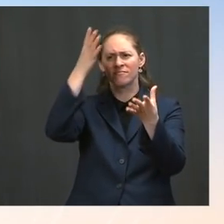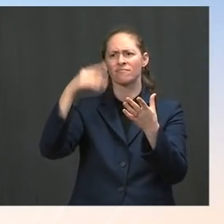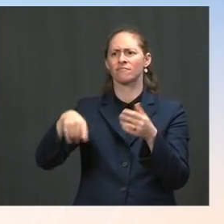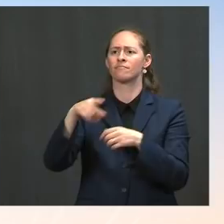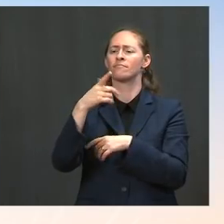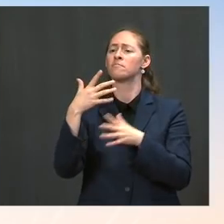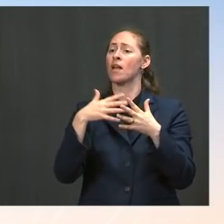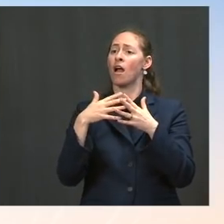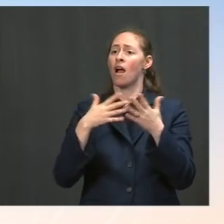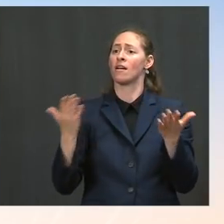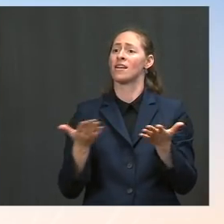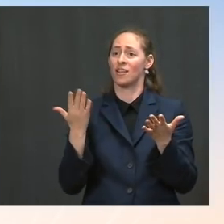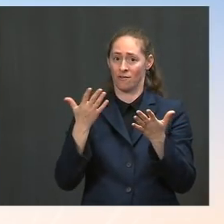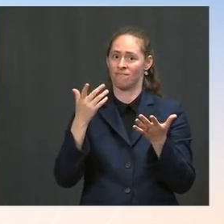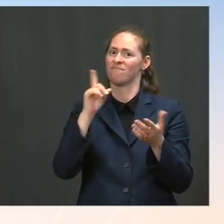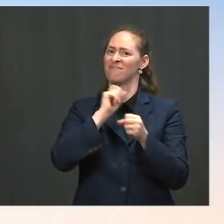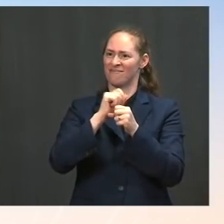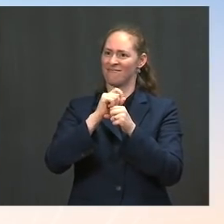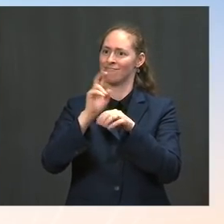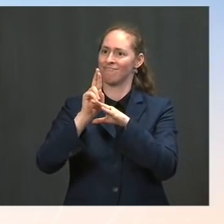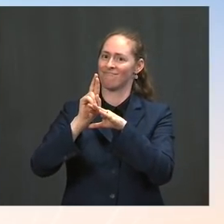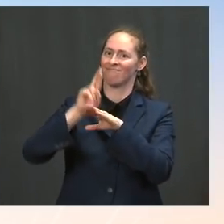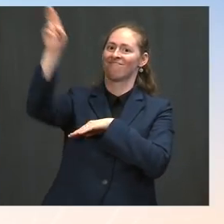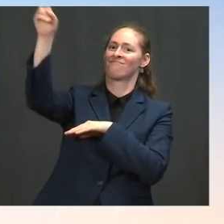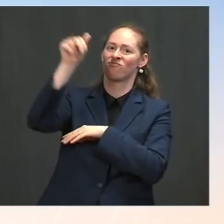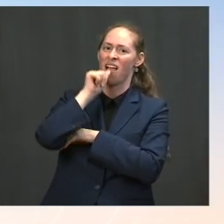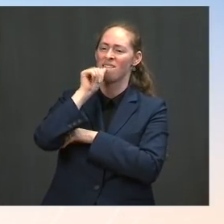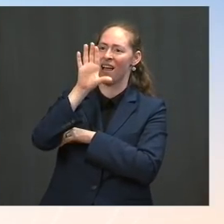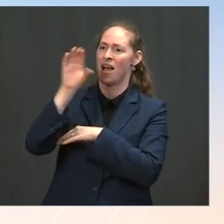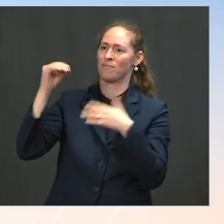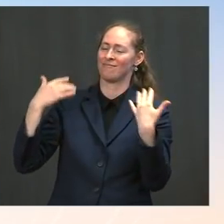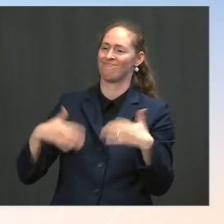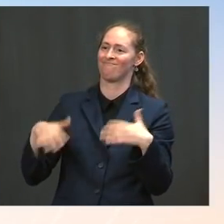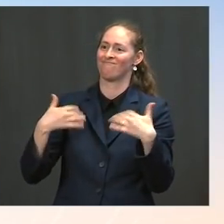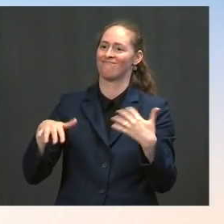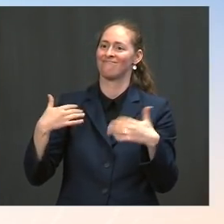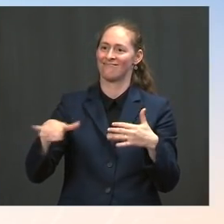this is a moment of American exceptional- exceptionalism. That's how we see it.